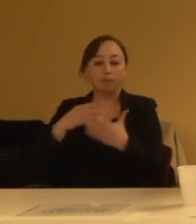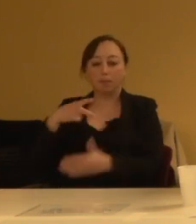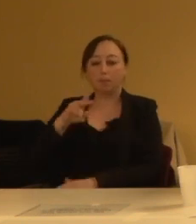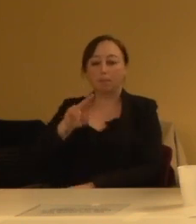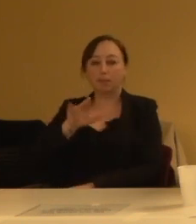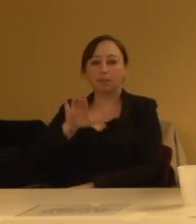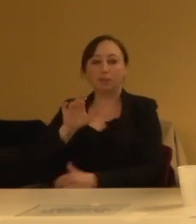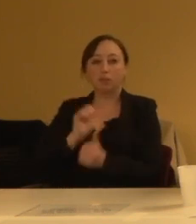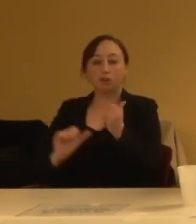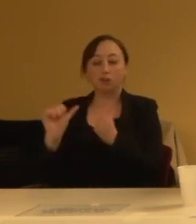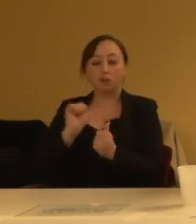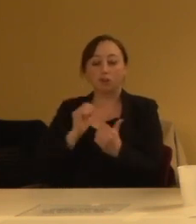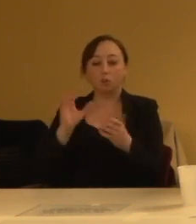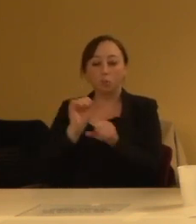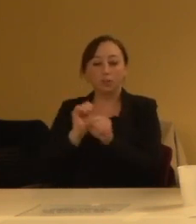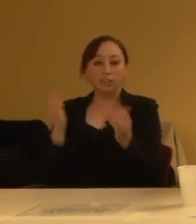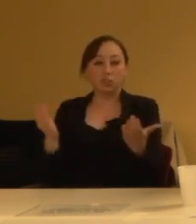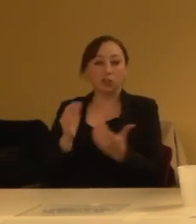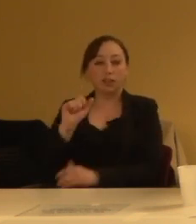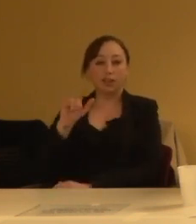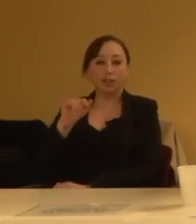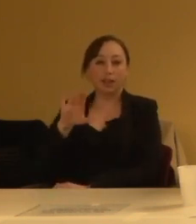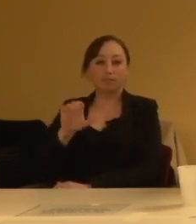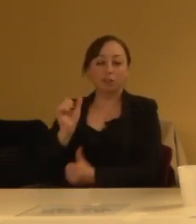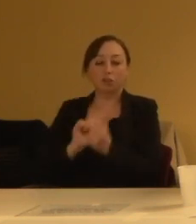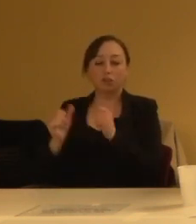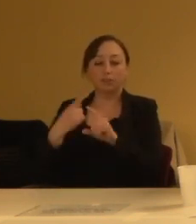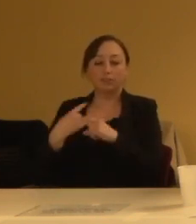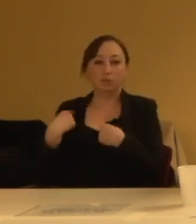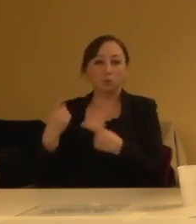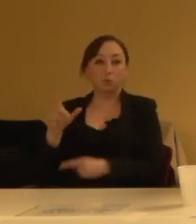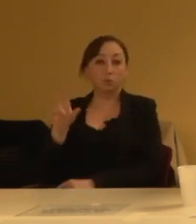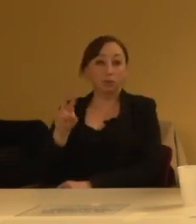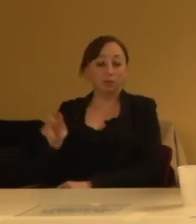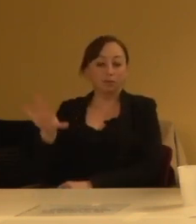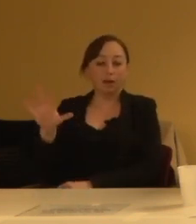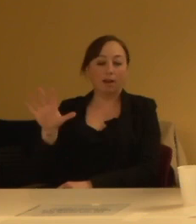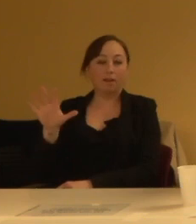2005, and since 2018 has been the managing director of Synchronicity Theater.